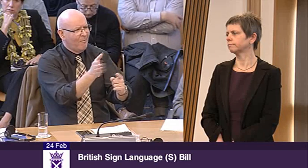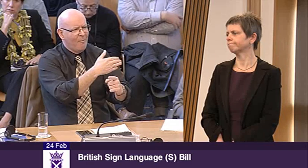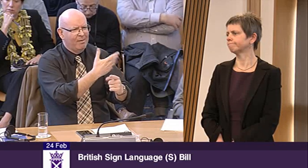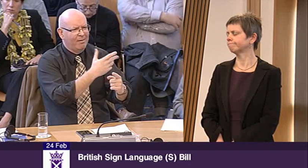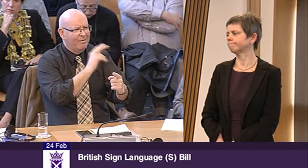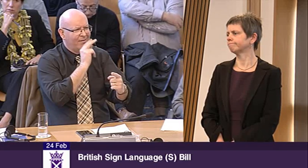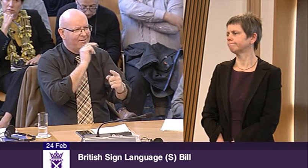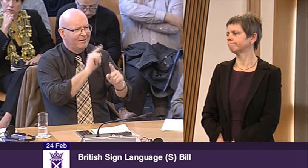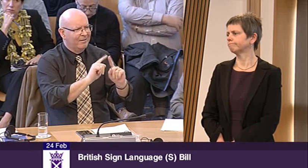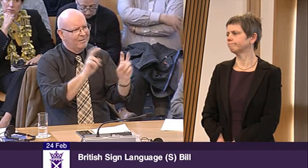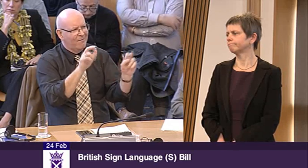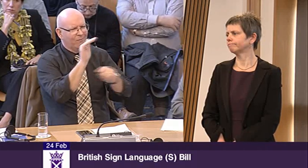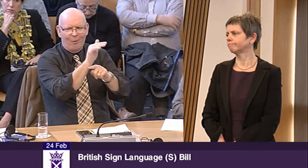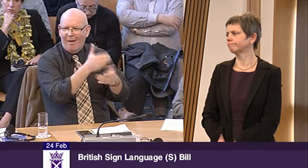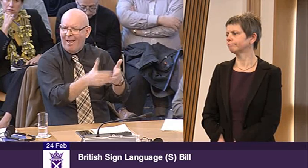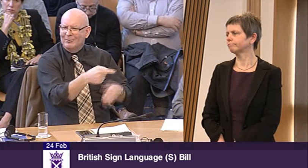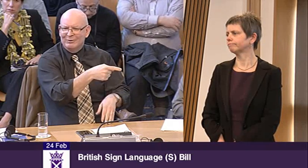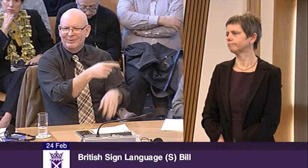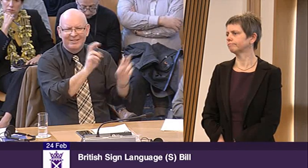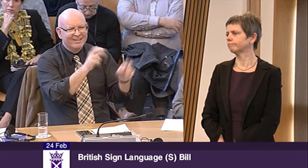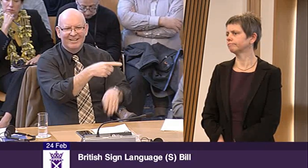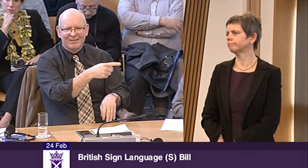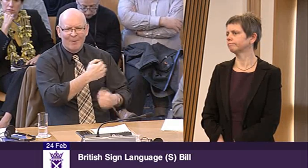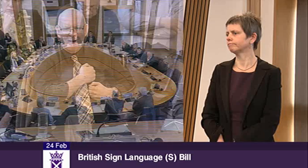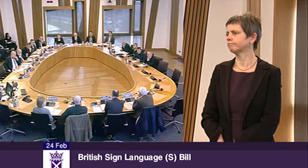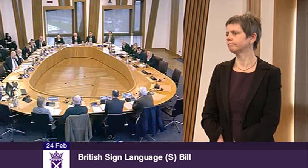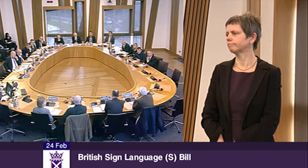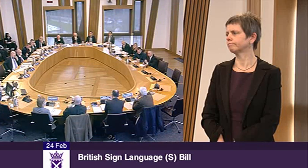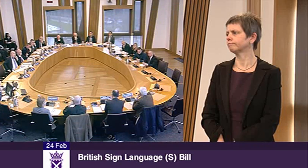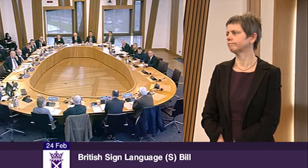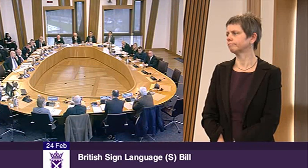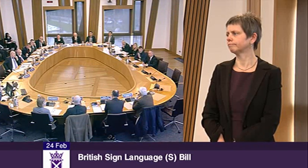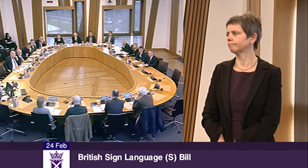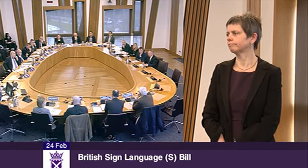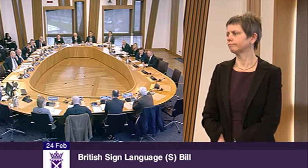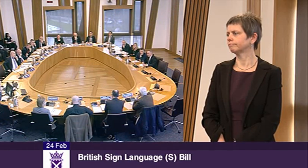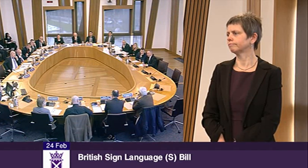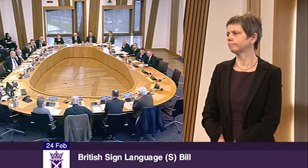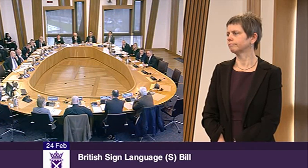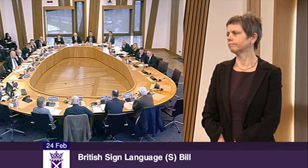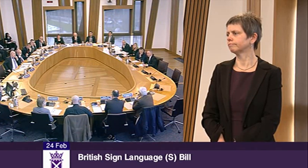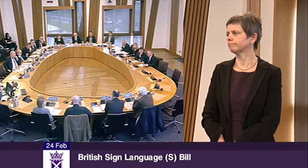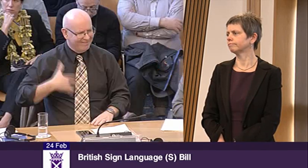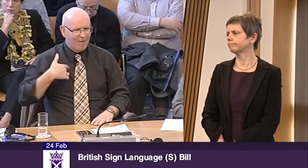The level of foreign language provision in this country far exceeds what we have for